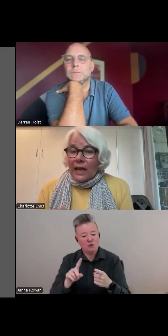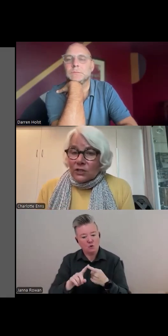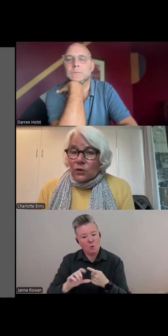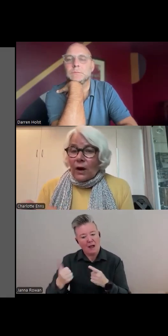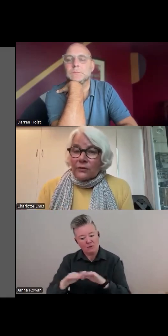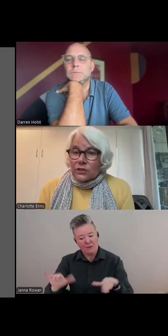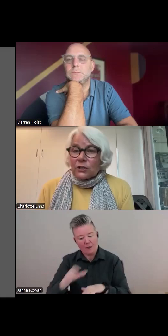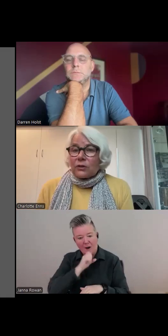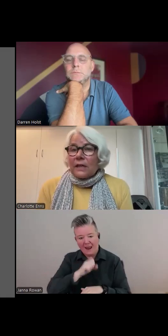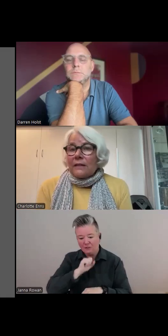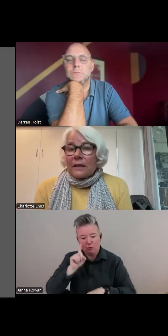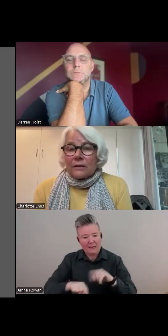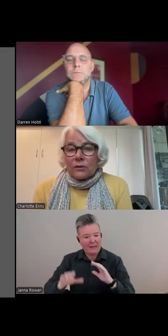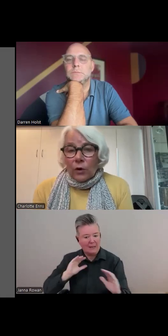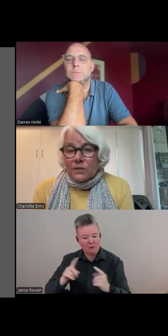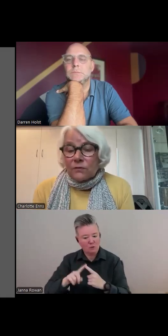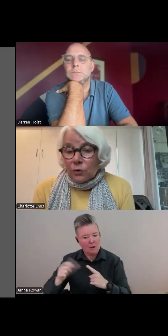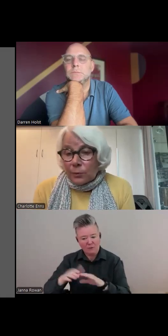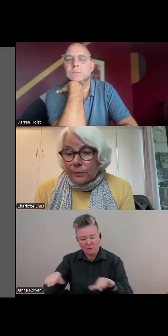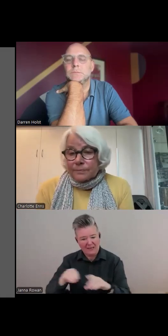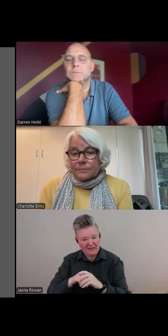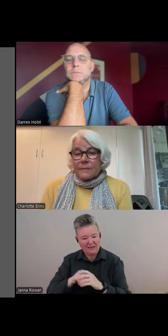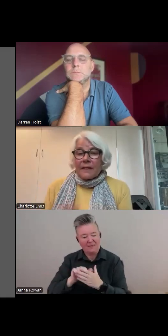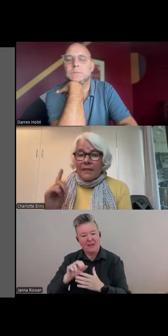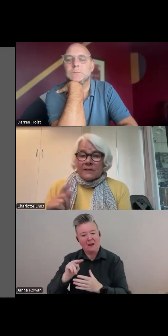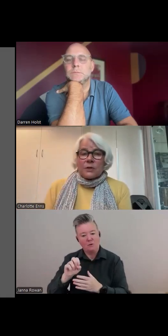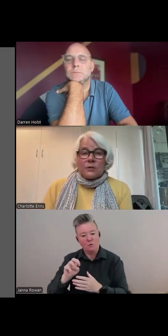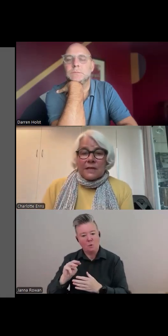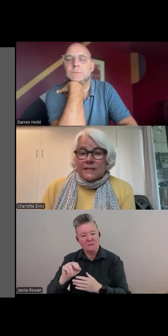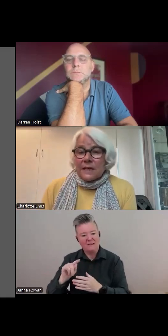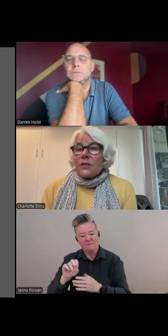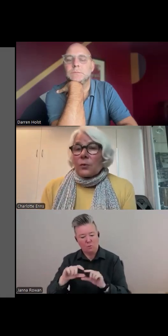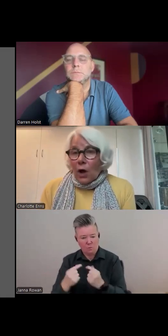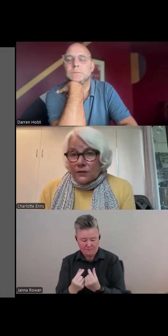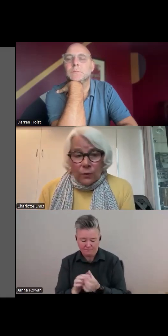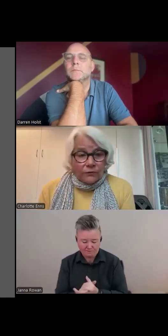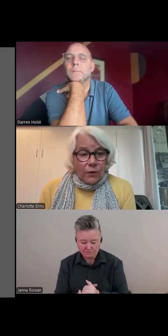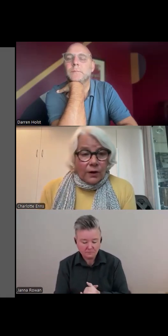to other children their age or other children in the normative group. That's what you need